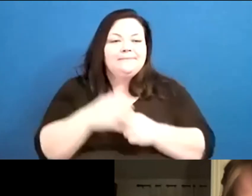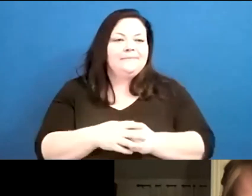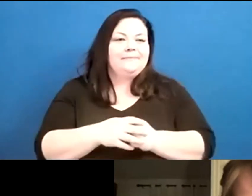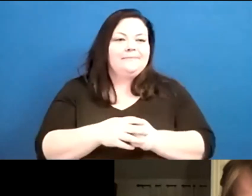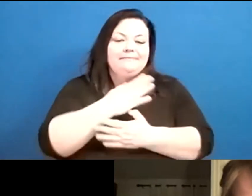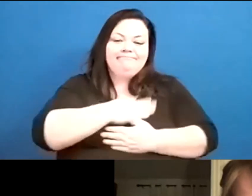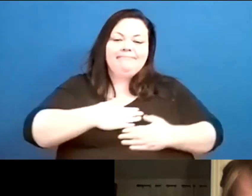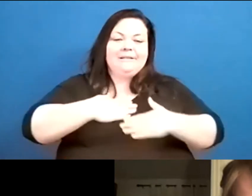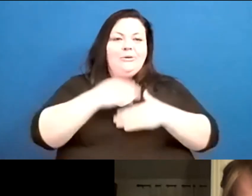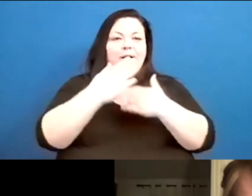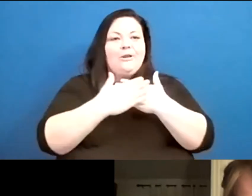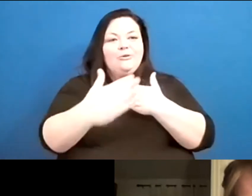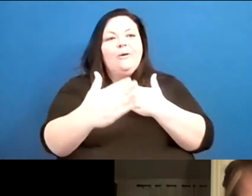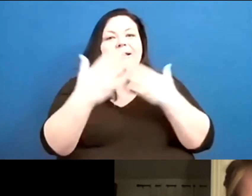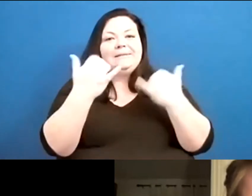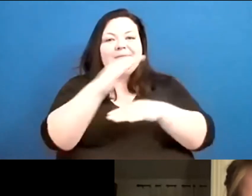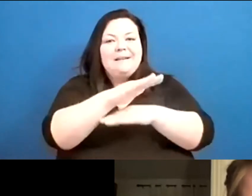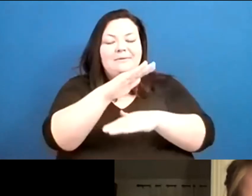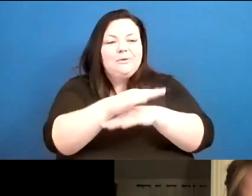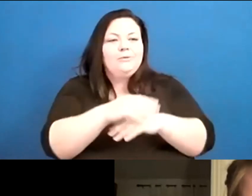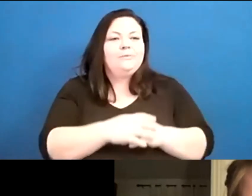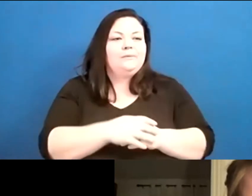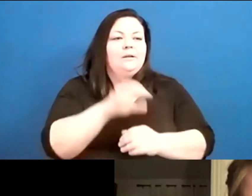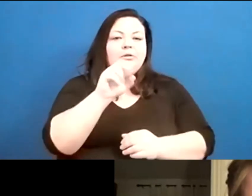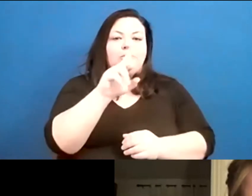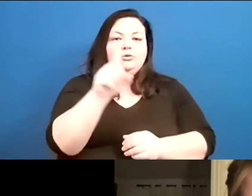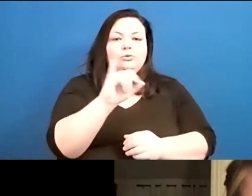the rest of this evening, um, Suzi really grateful to have you here